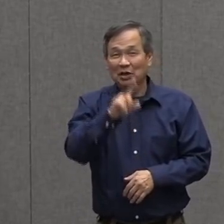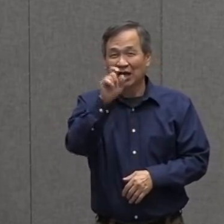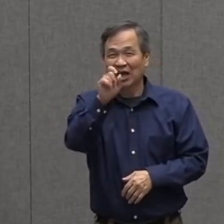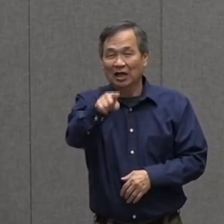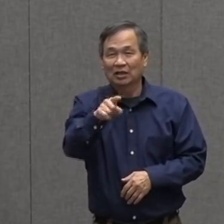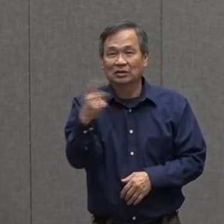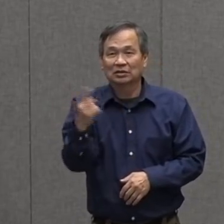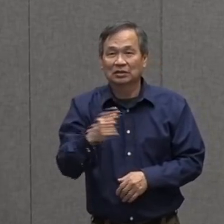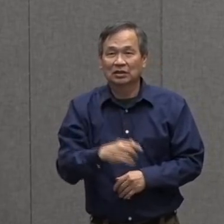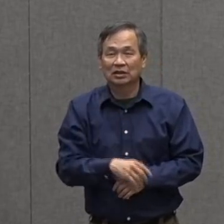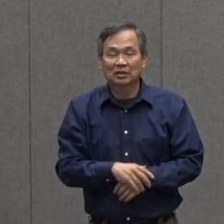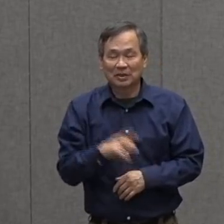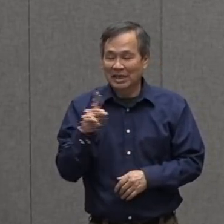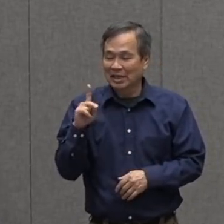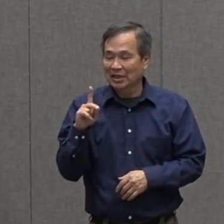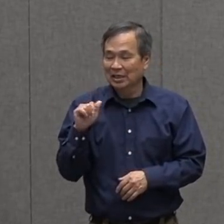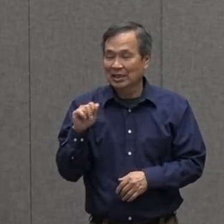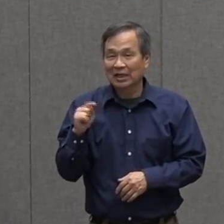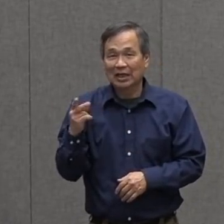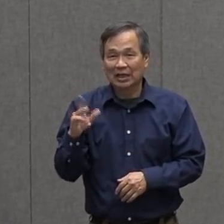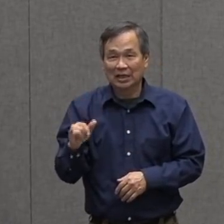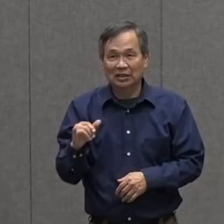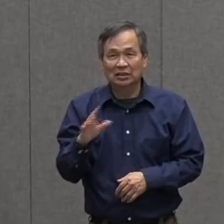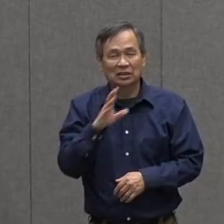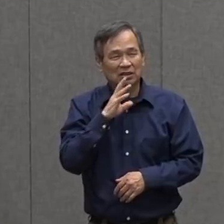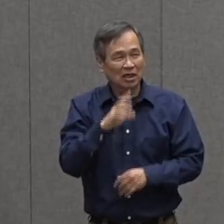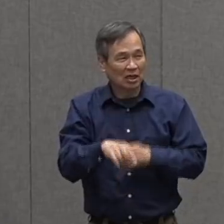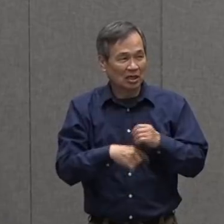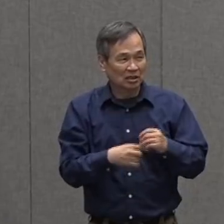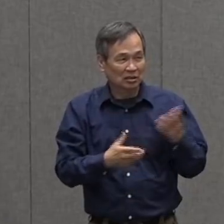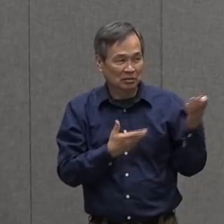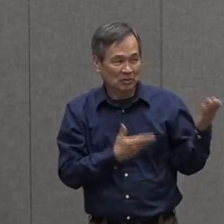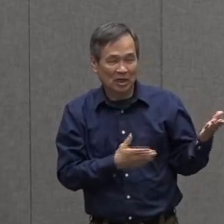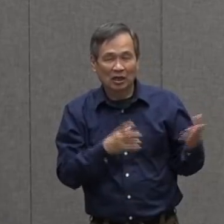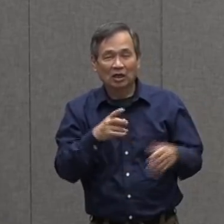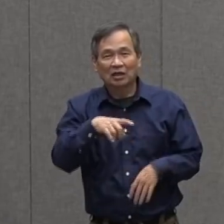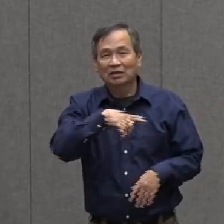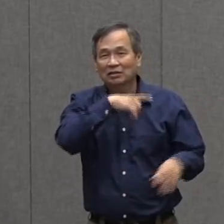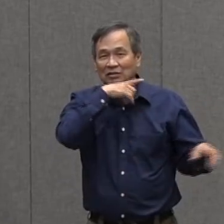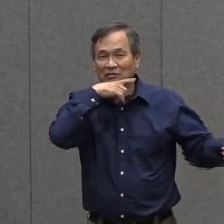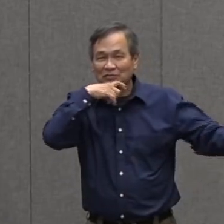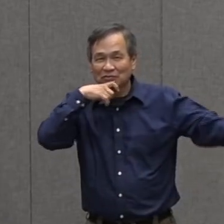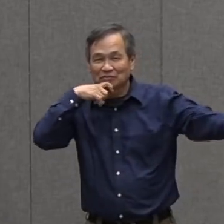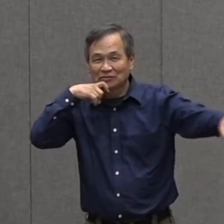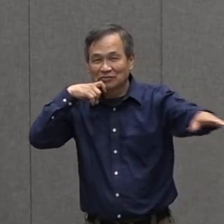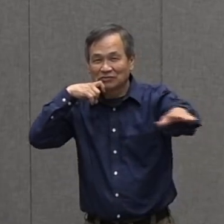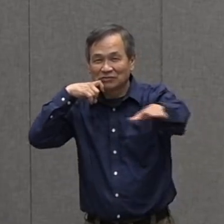Ms. Kathy talked a little bit about how we can think about this word drought. And what we can do to make sure